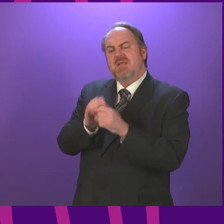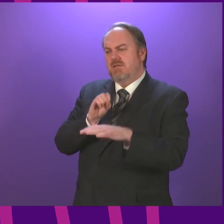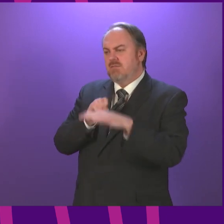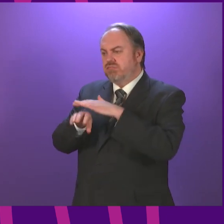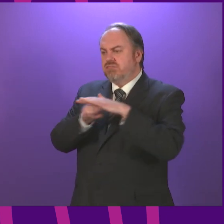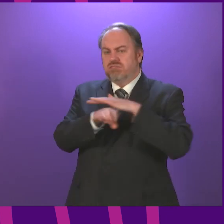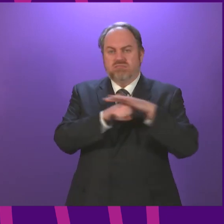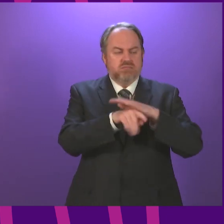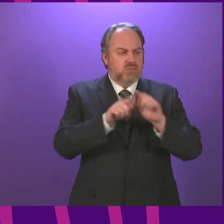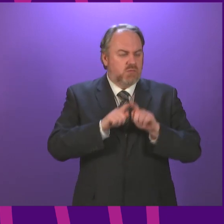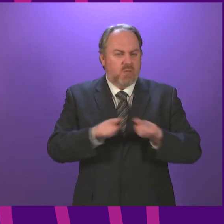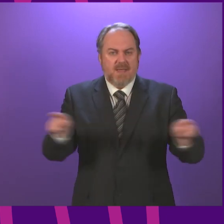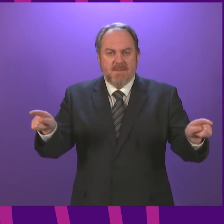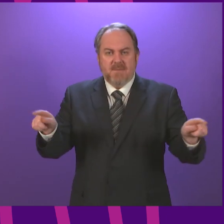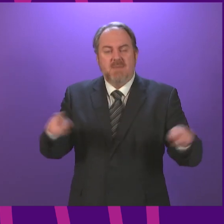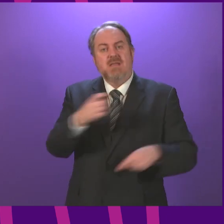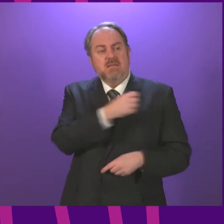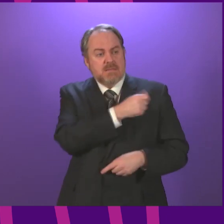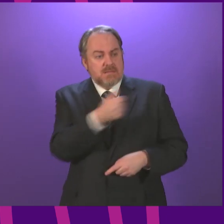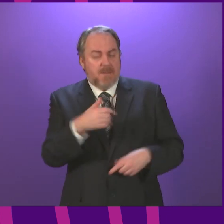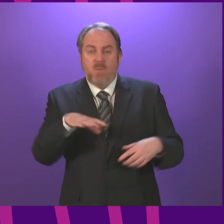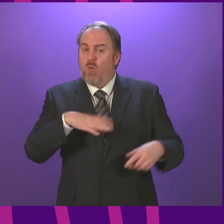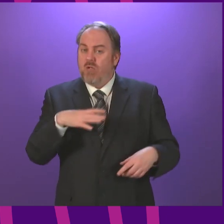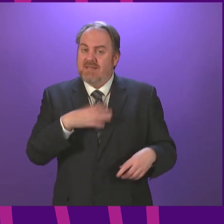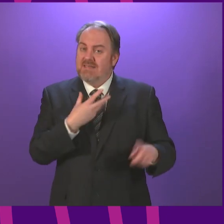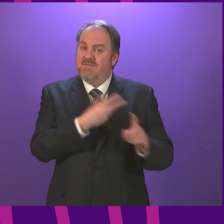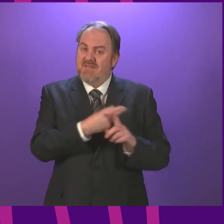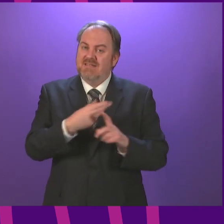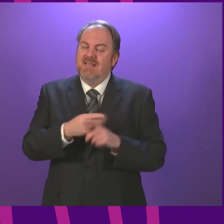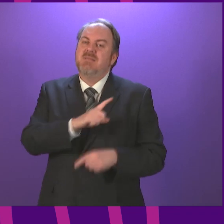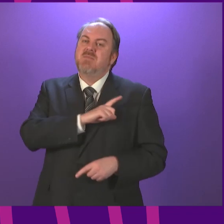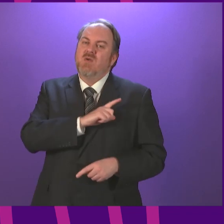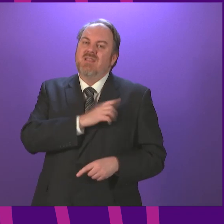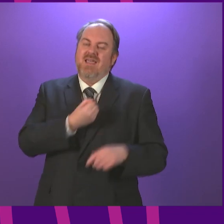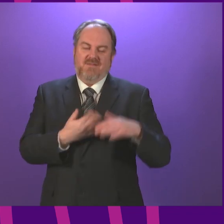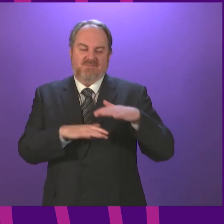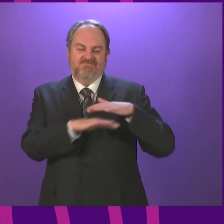If people in those age groups have already been vaccinated, it is likely to be because they have an underlying health condition.